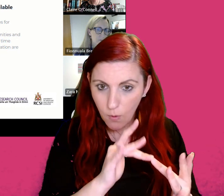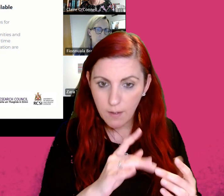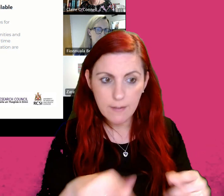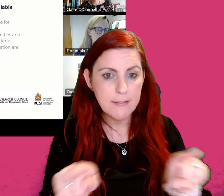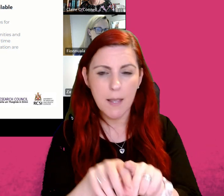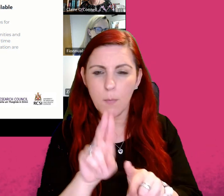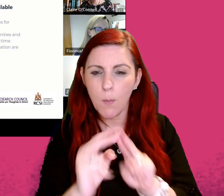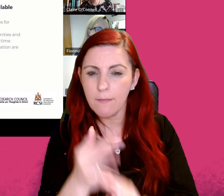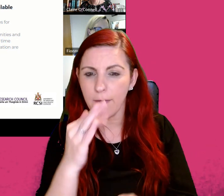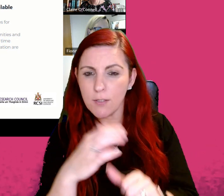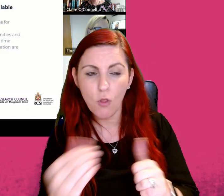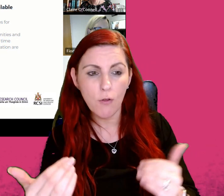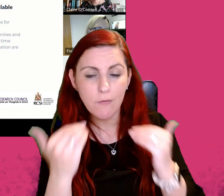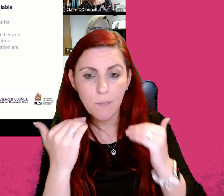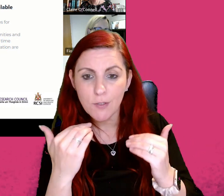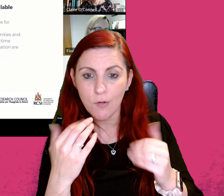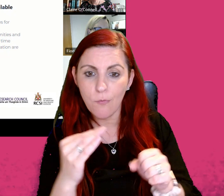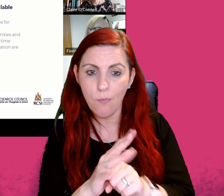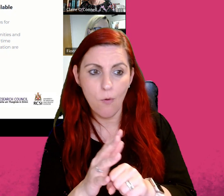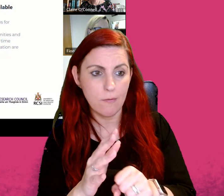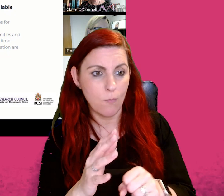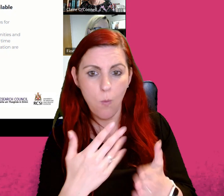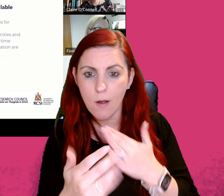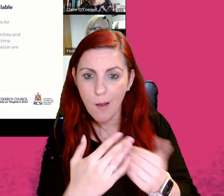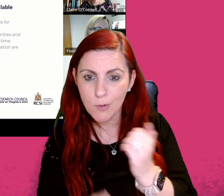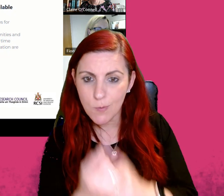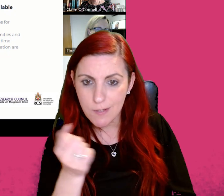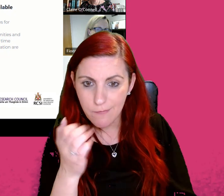opportunities there including what funding is available how will you be reimbursed for your